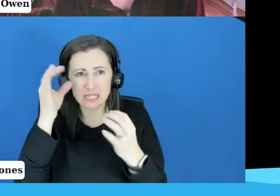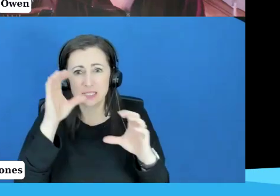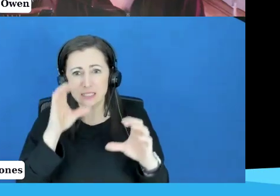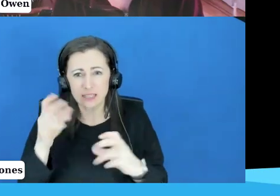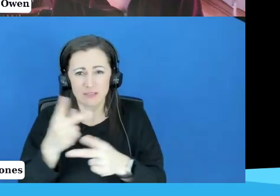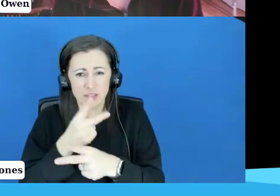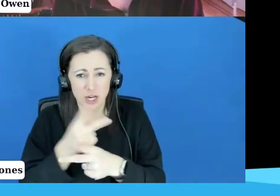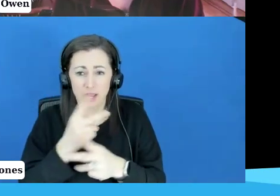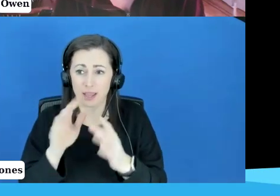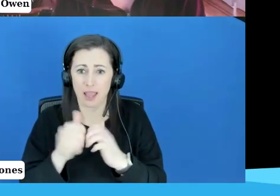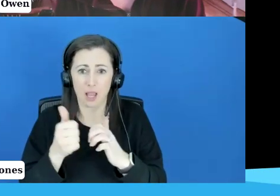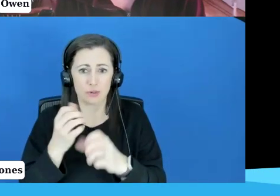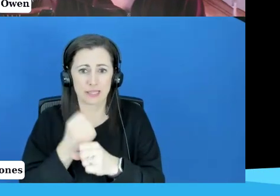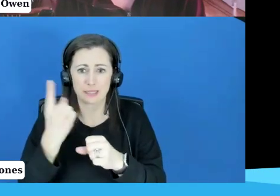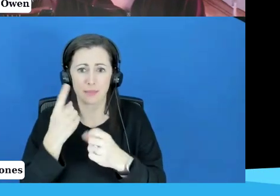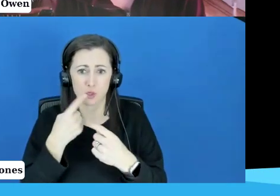but you learn how to navigate through it.